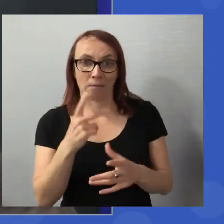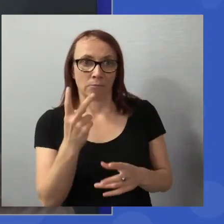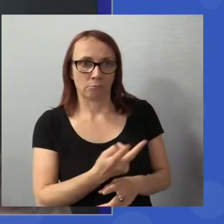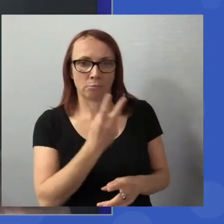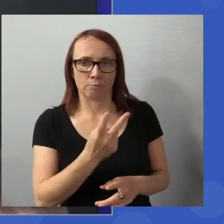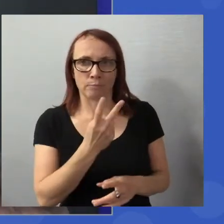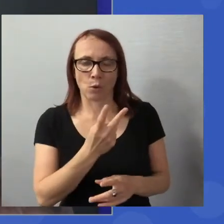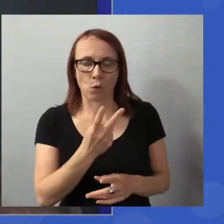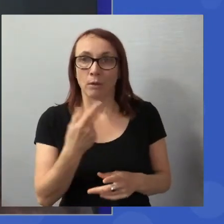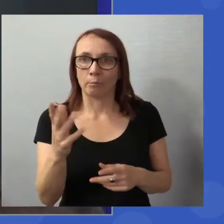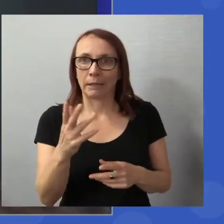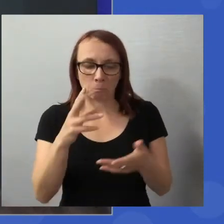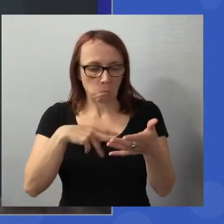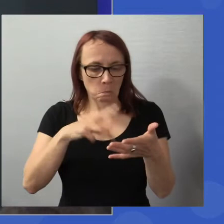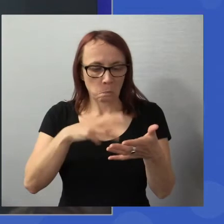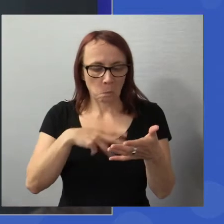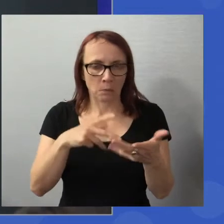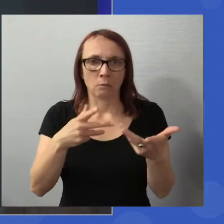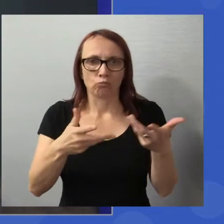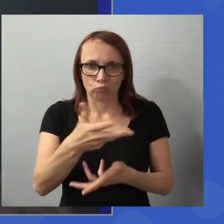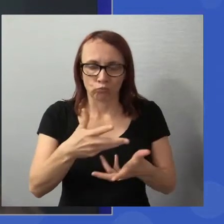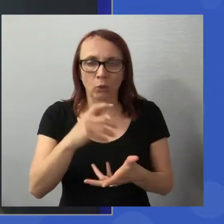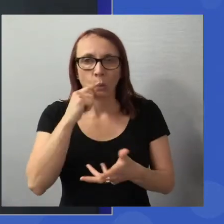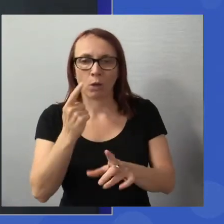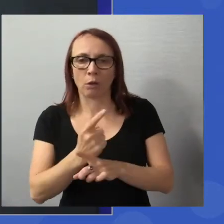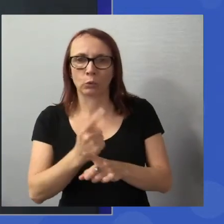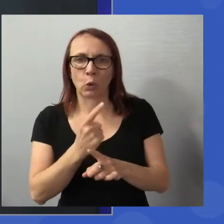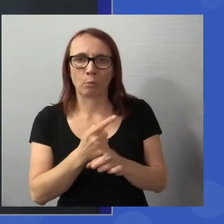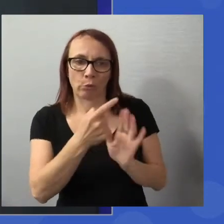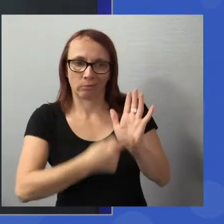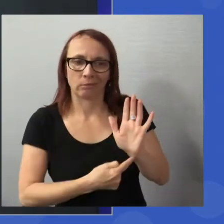the queries that arise around the constitutional implications of that and